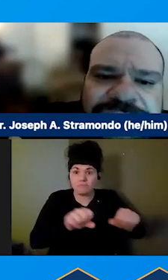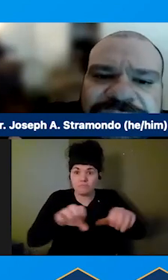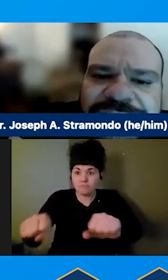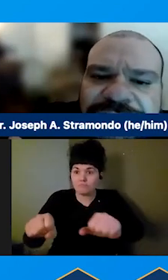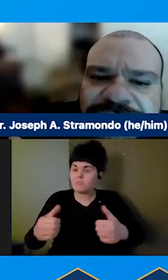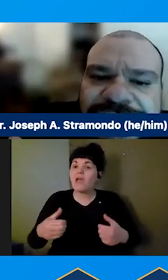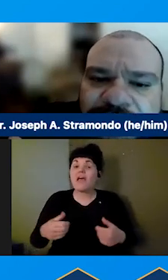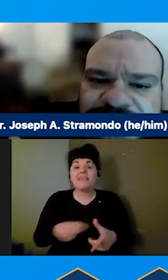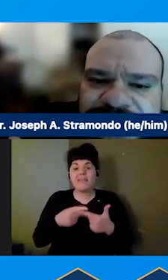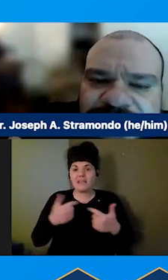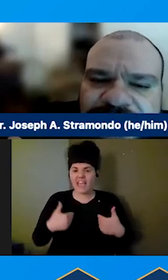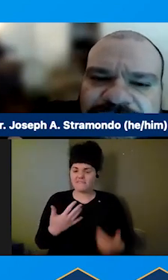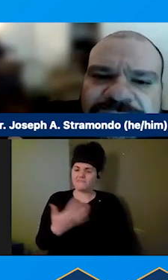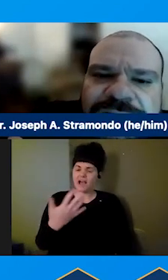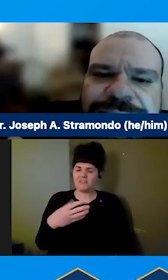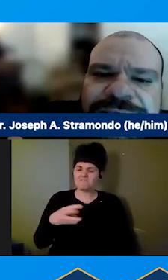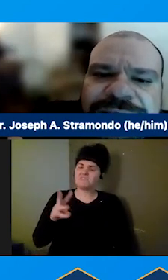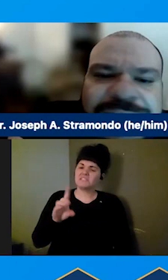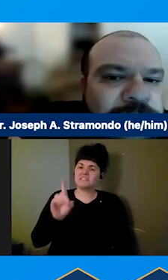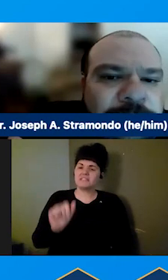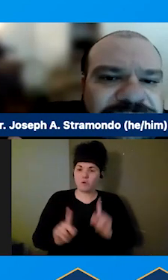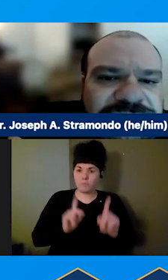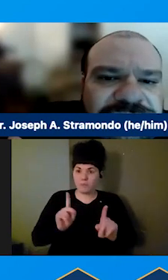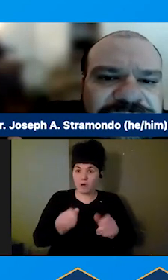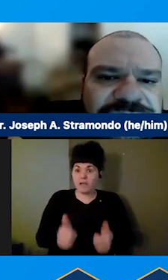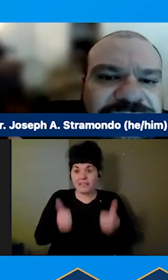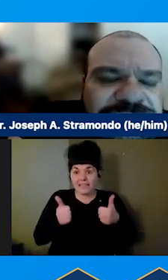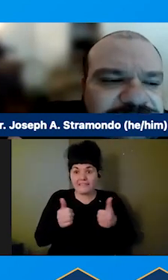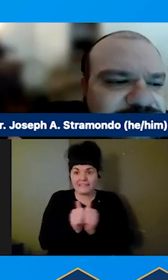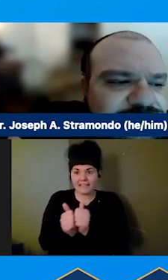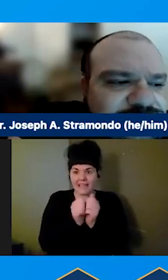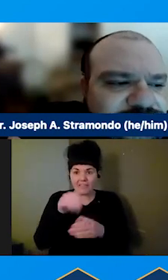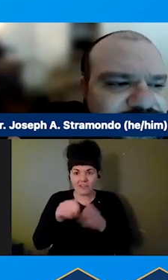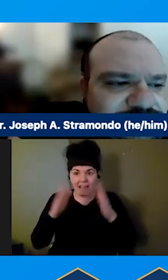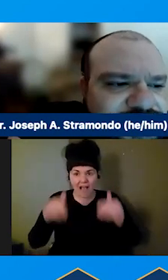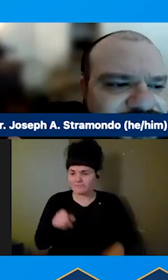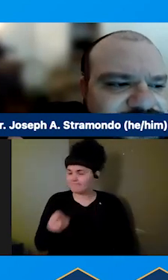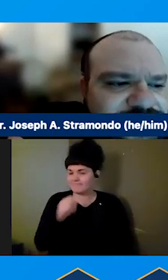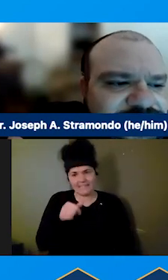living together in a house. And that won't be an institution